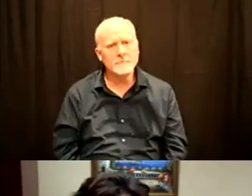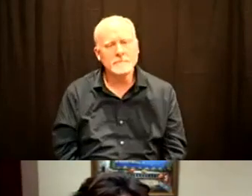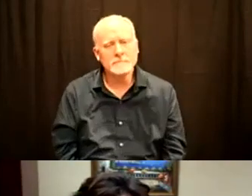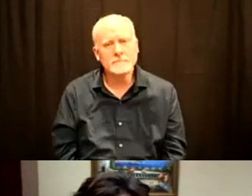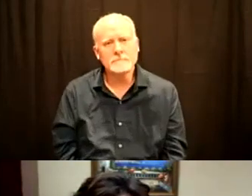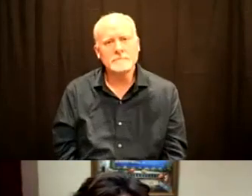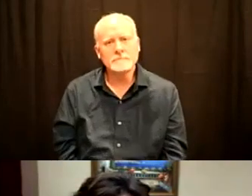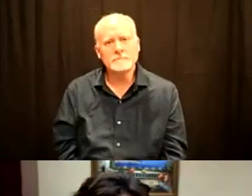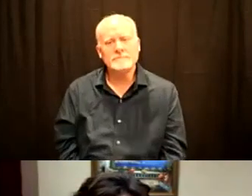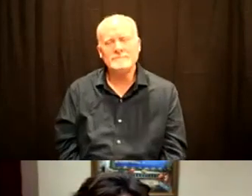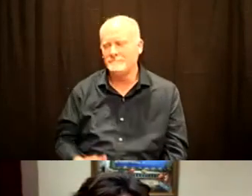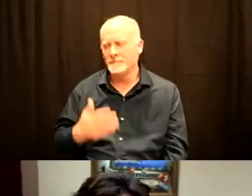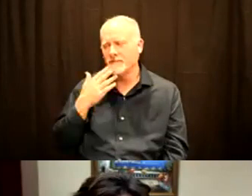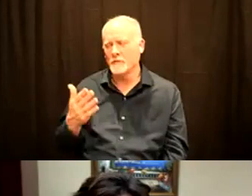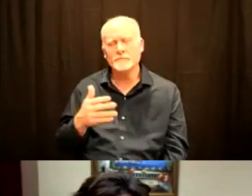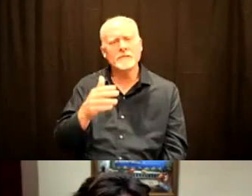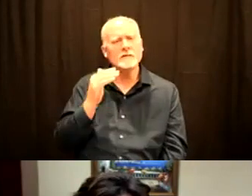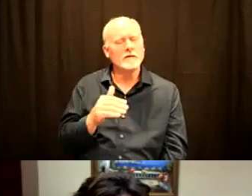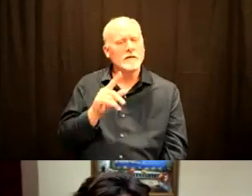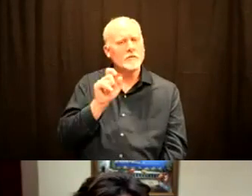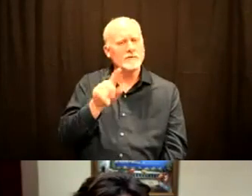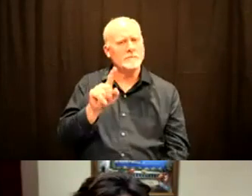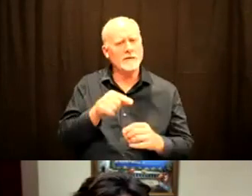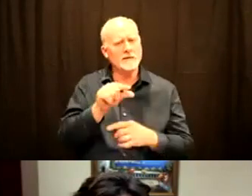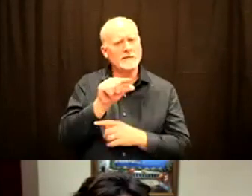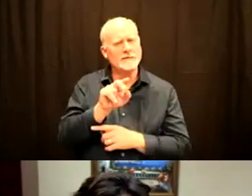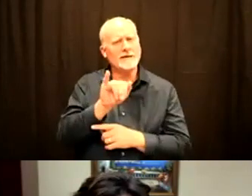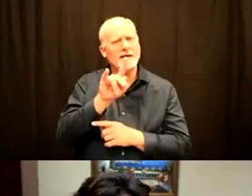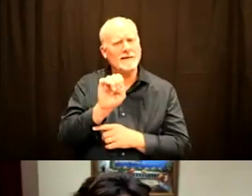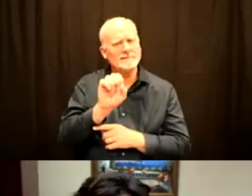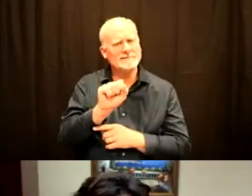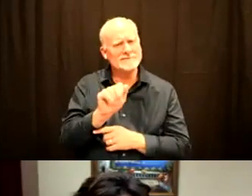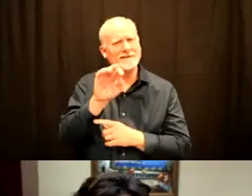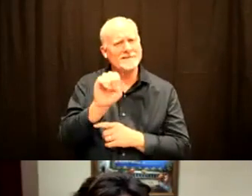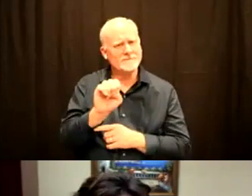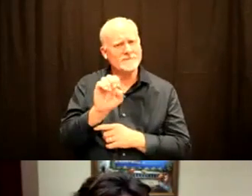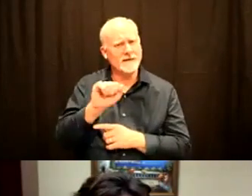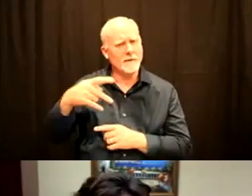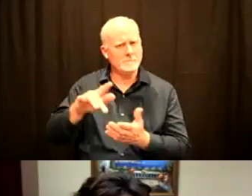great thank you we have a question about the guidesafe app so uh dr carver somebody um asks